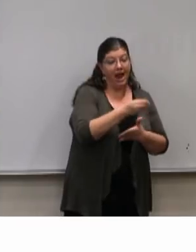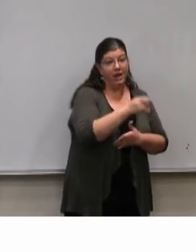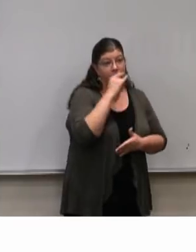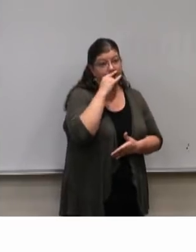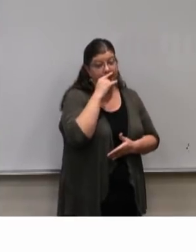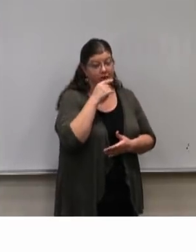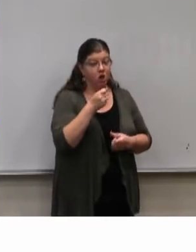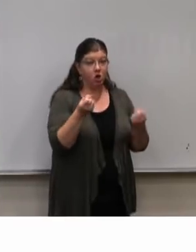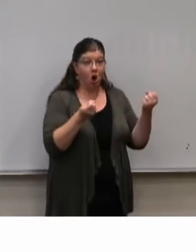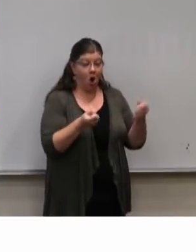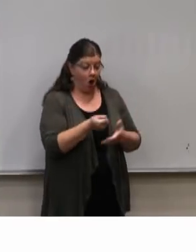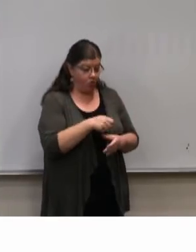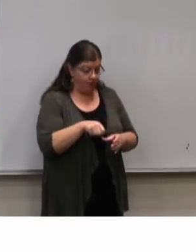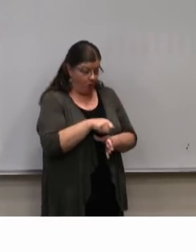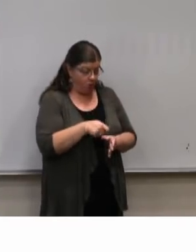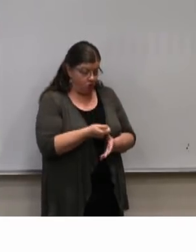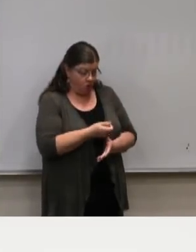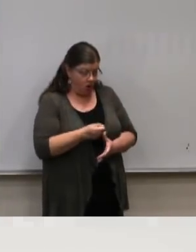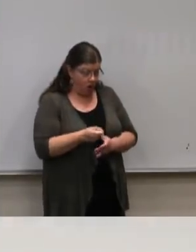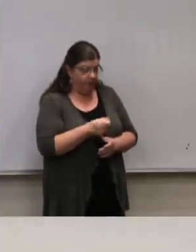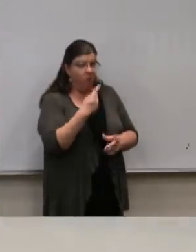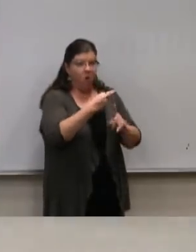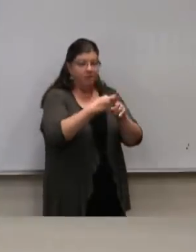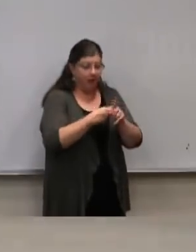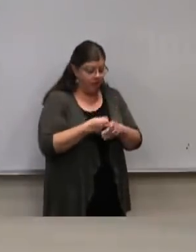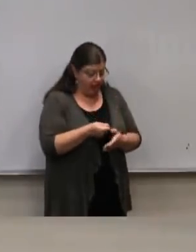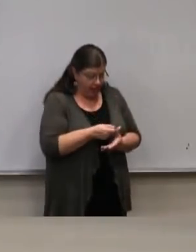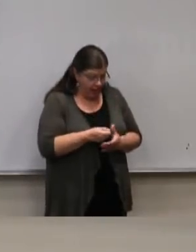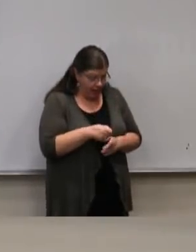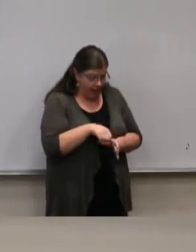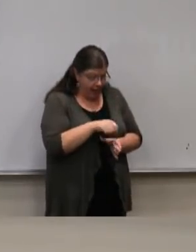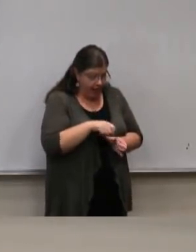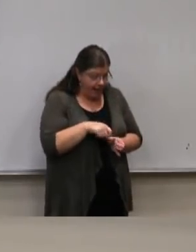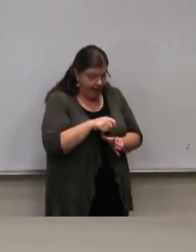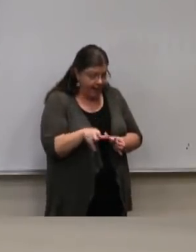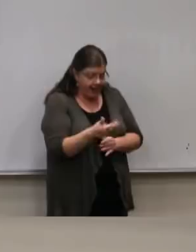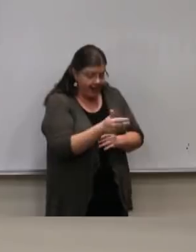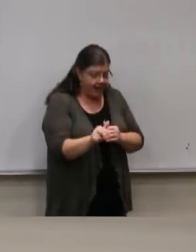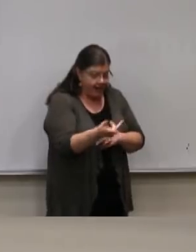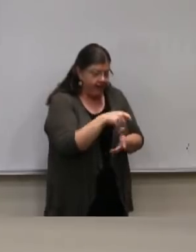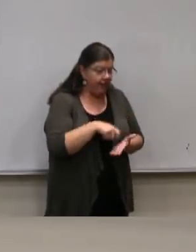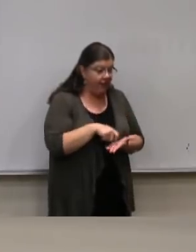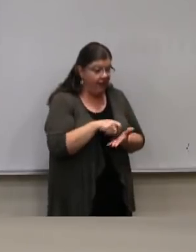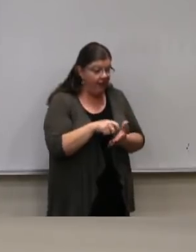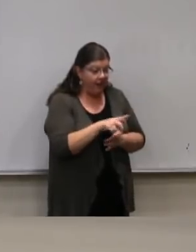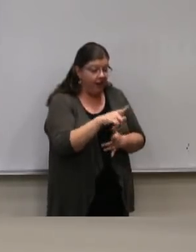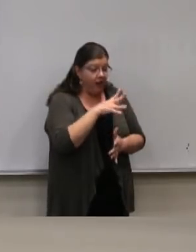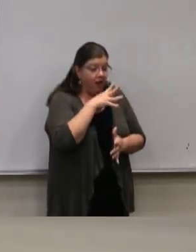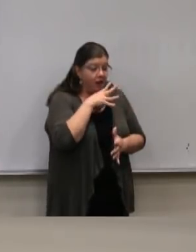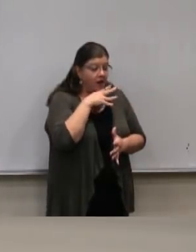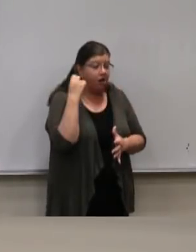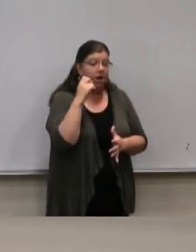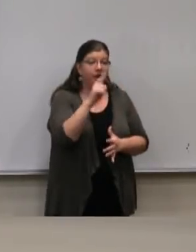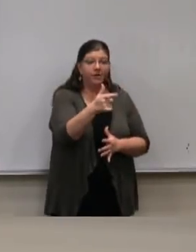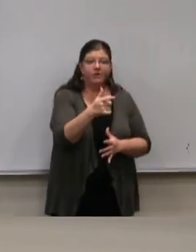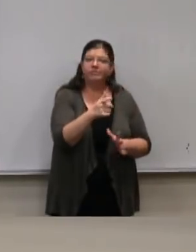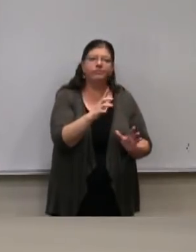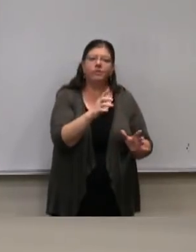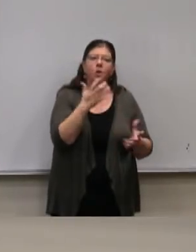for every day for a month racing their remote-control car and then that kind of becomes old hat. You've got to really maintain a sense of urgency